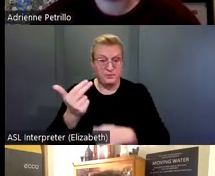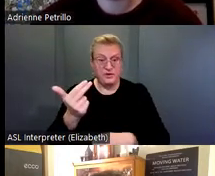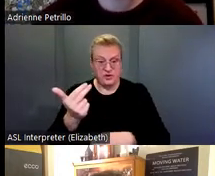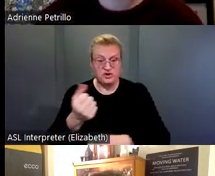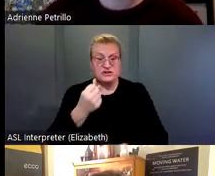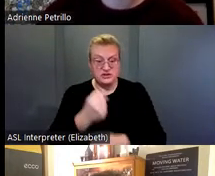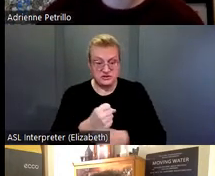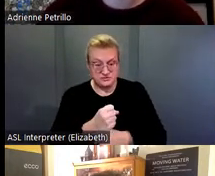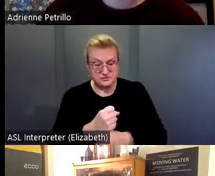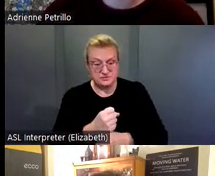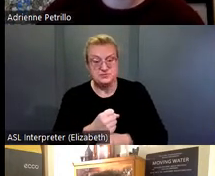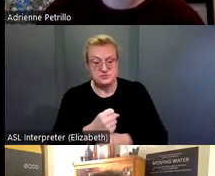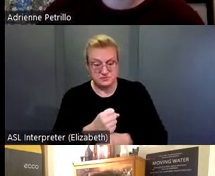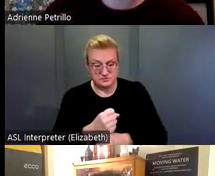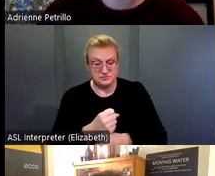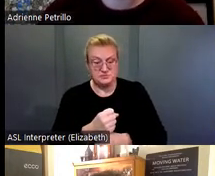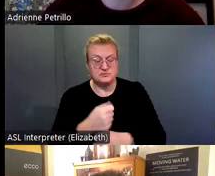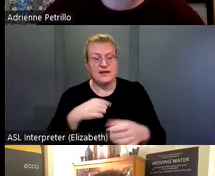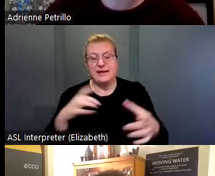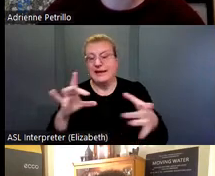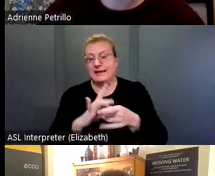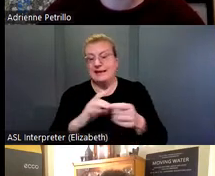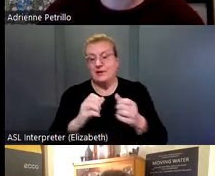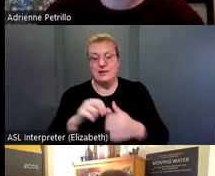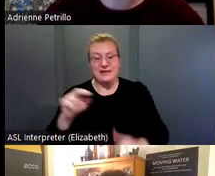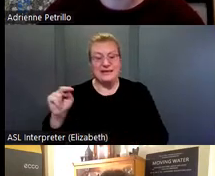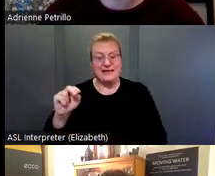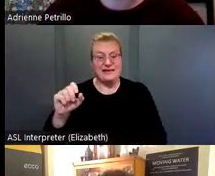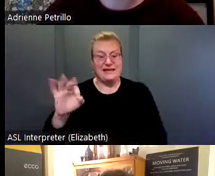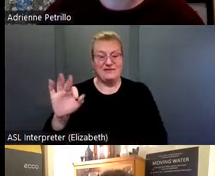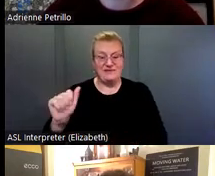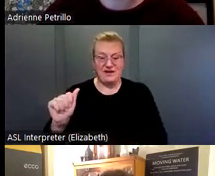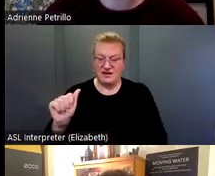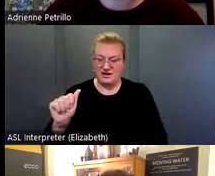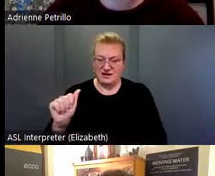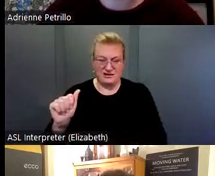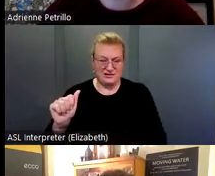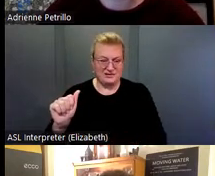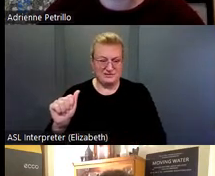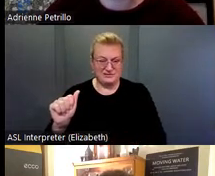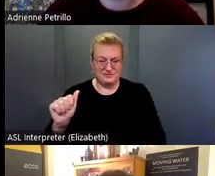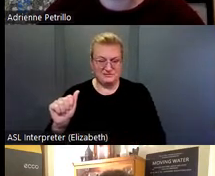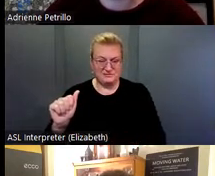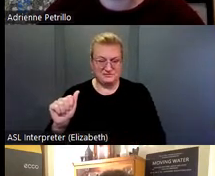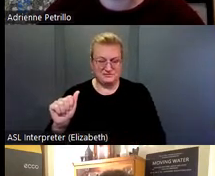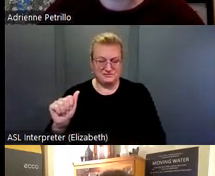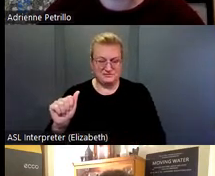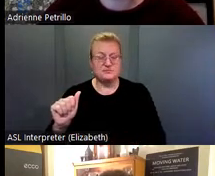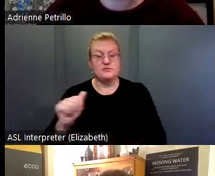and I think I got connected with NEFA shortly after I arrived back to Rhode Island.